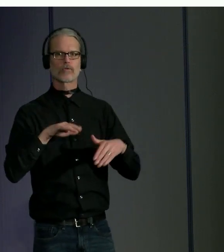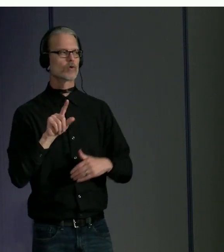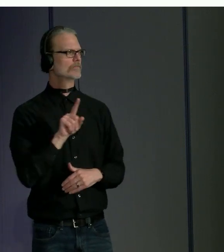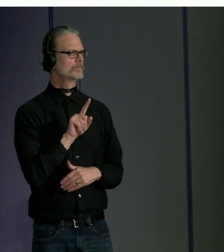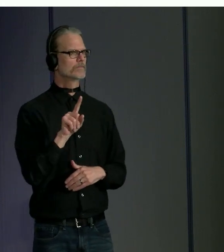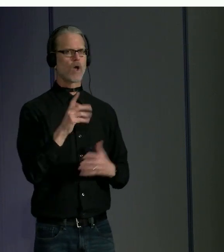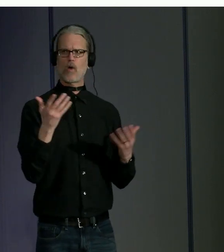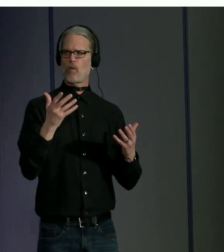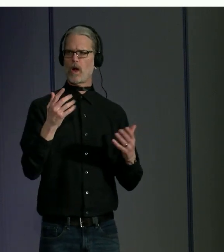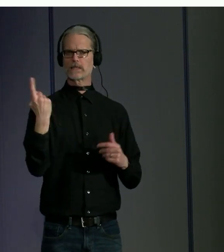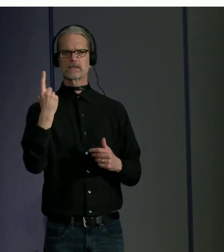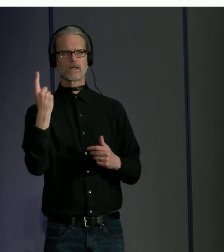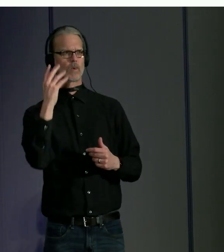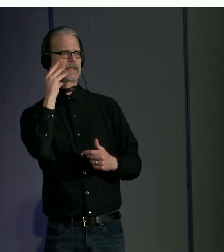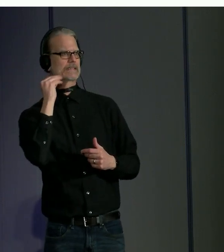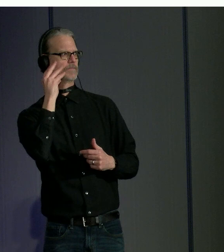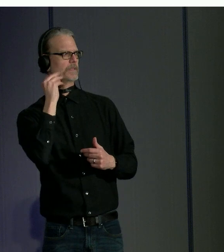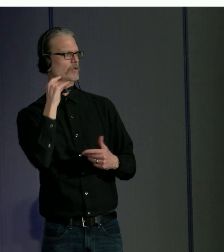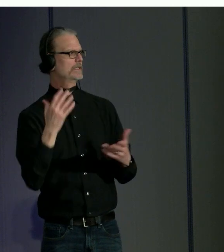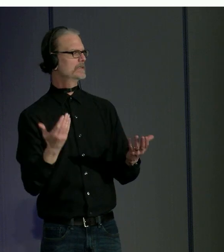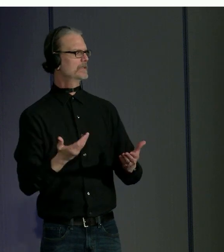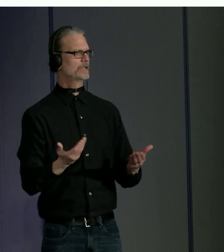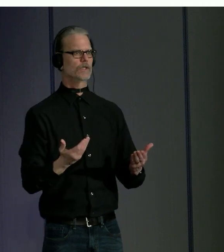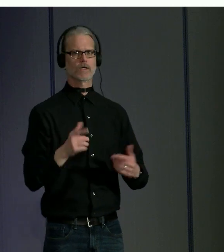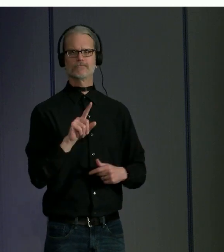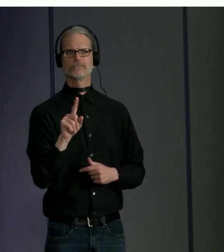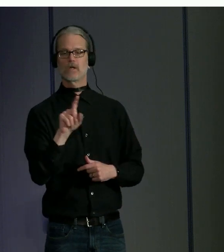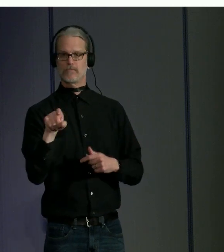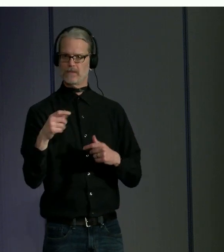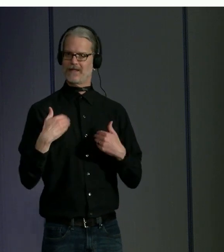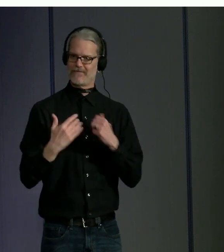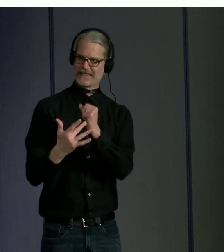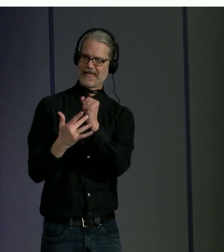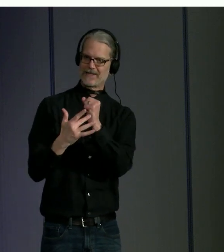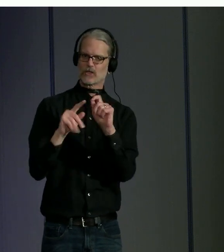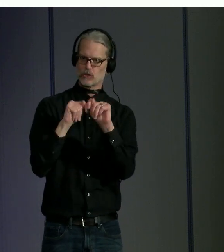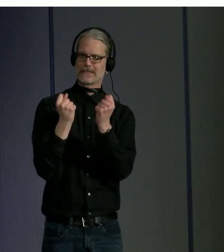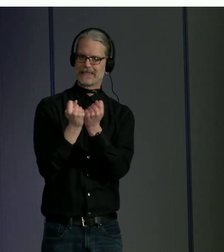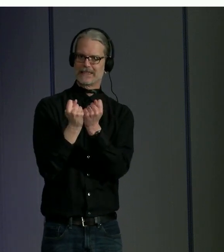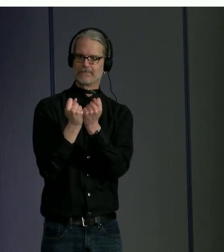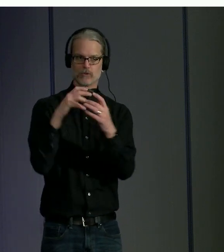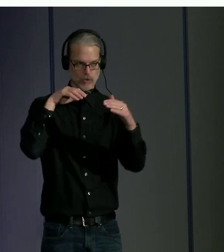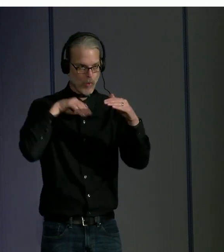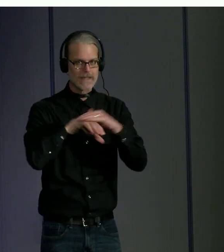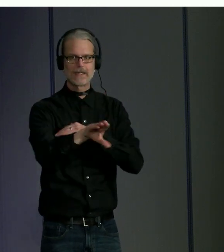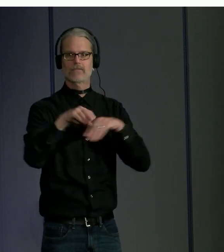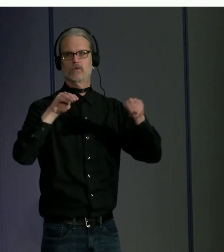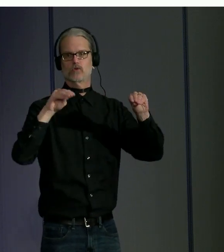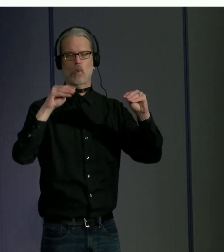experiences, you need technical teams thinking about the different experiences and challenges,